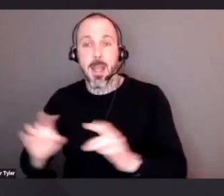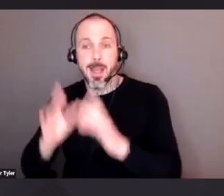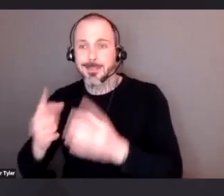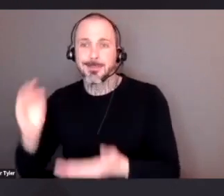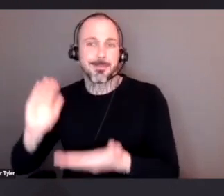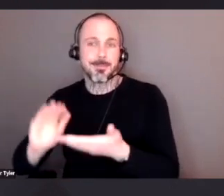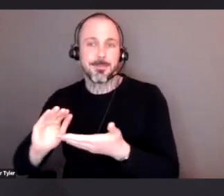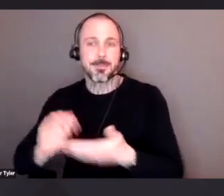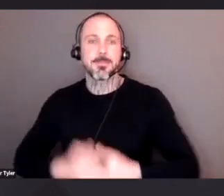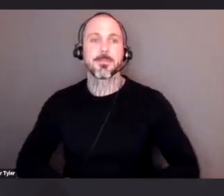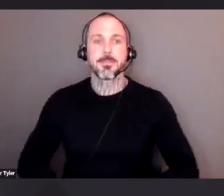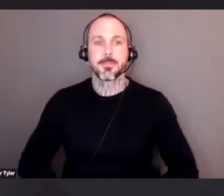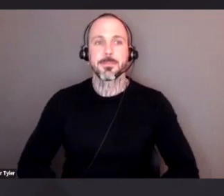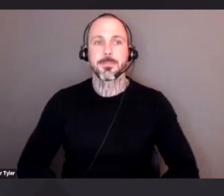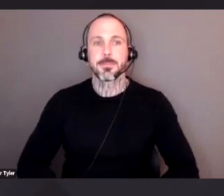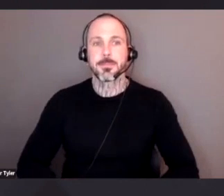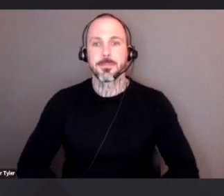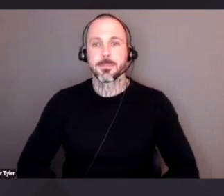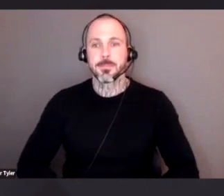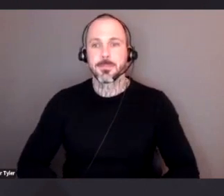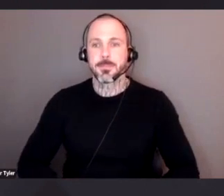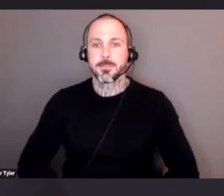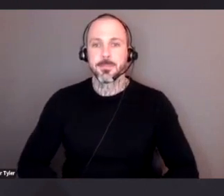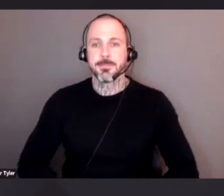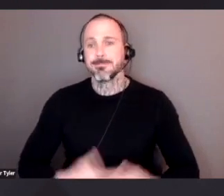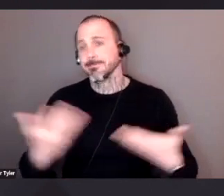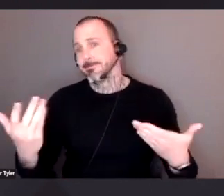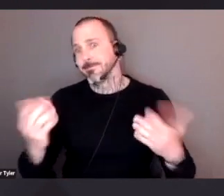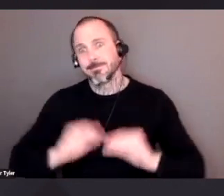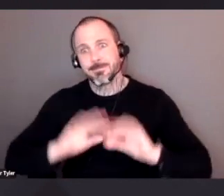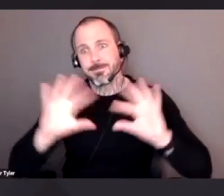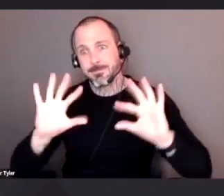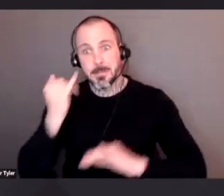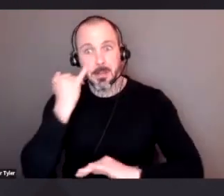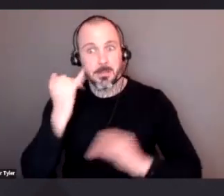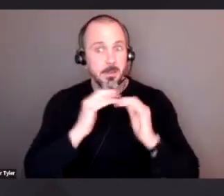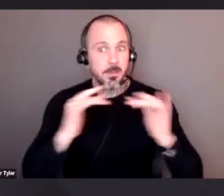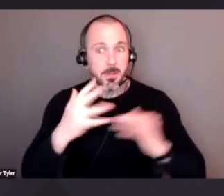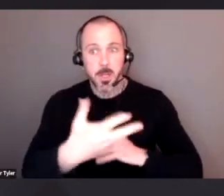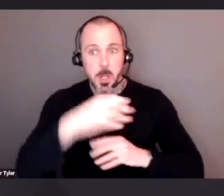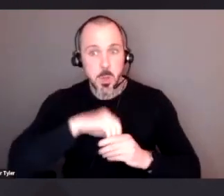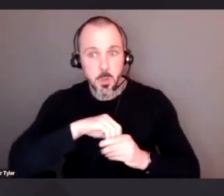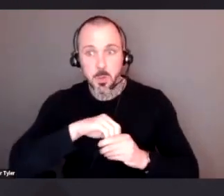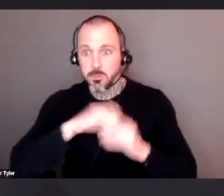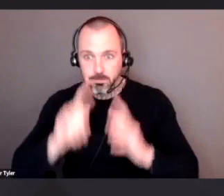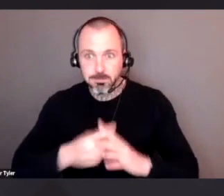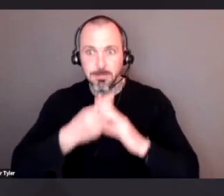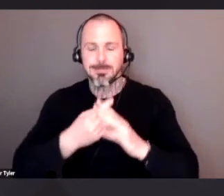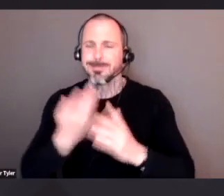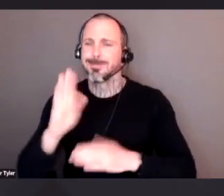for your business. To achieve this level of impact, it is clear that organizations need to plan how